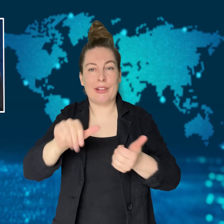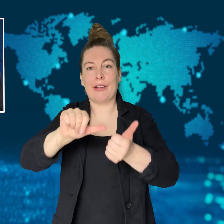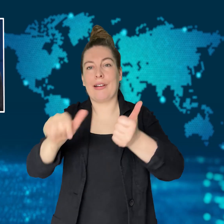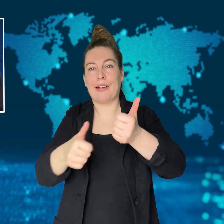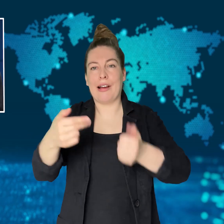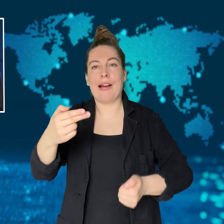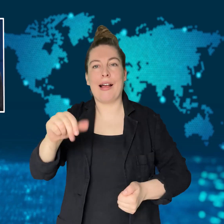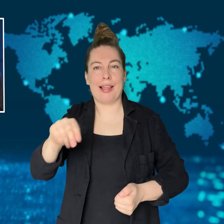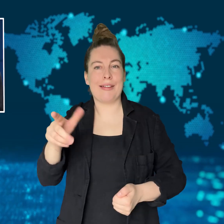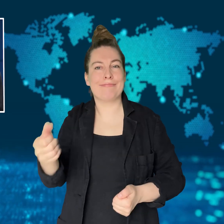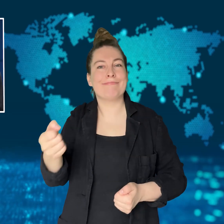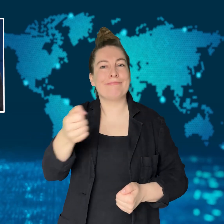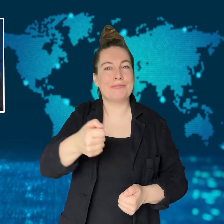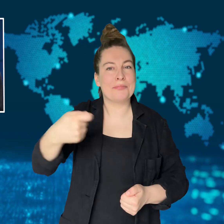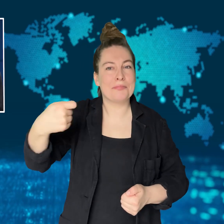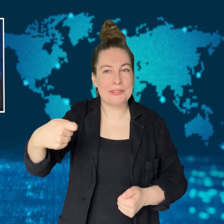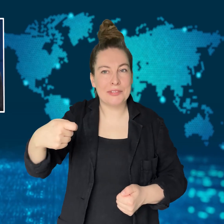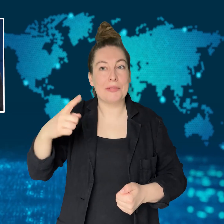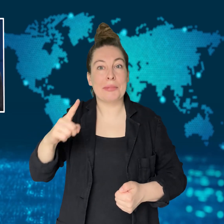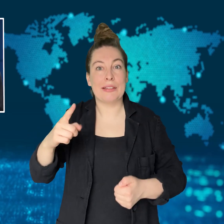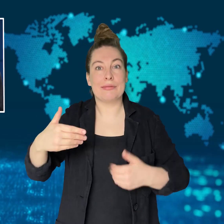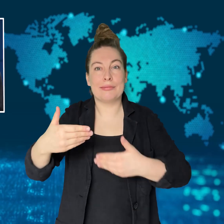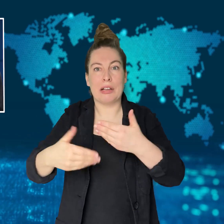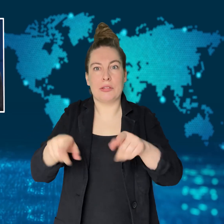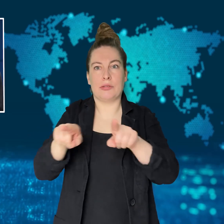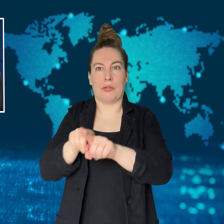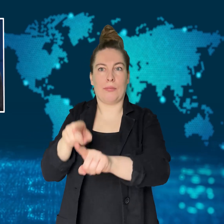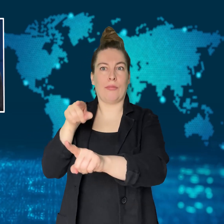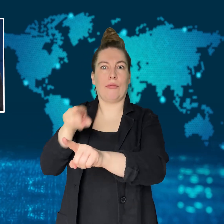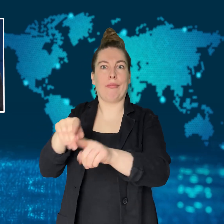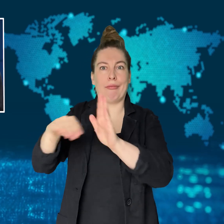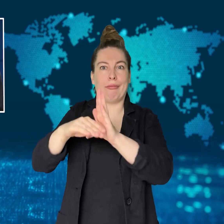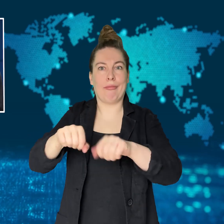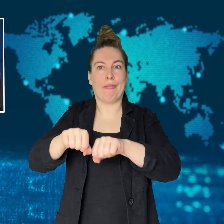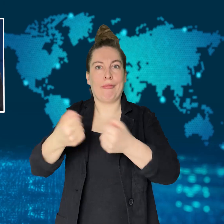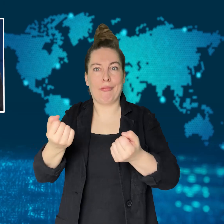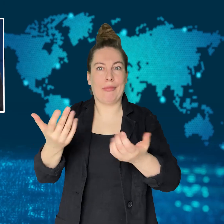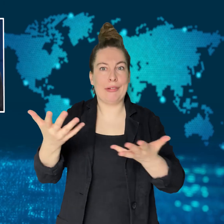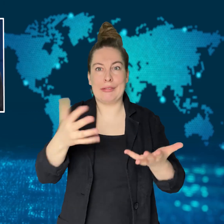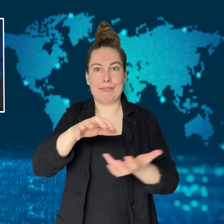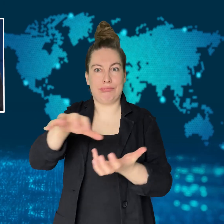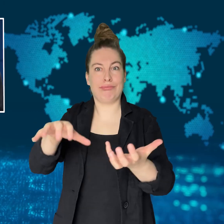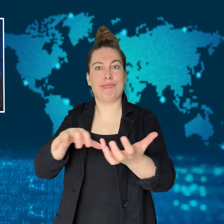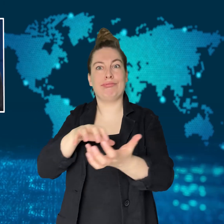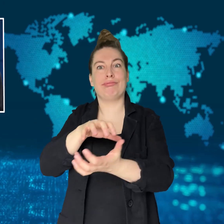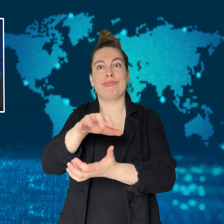law decree as Yoon was. He refused to fill three vacant